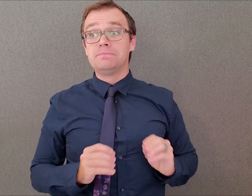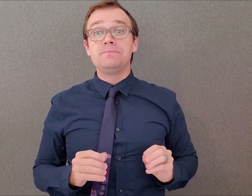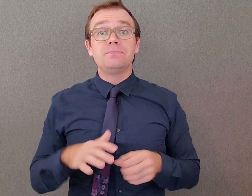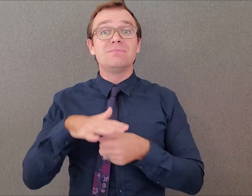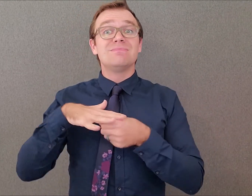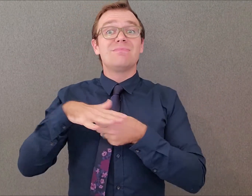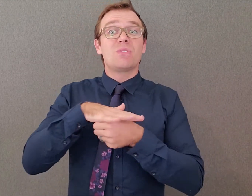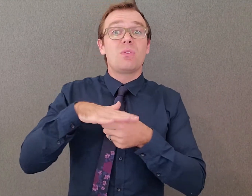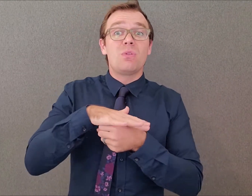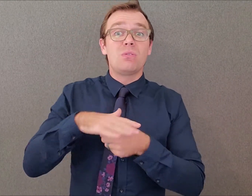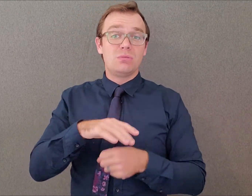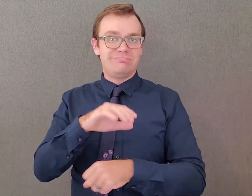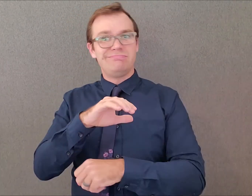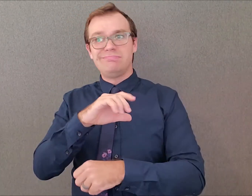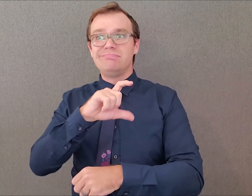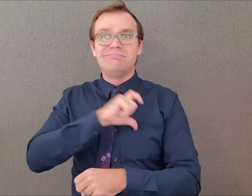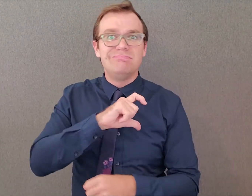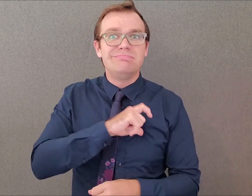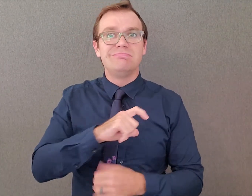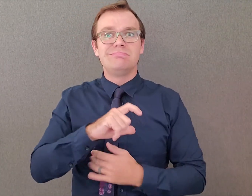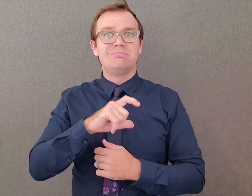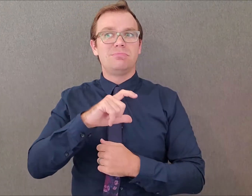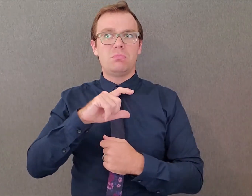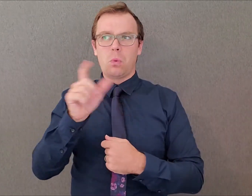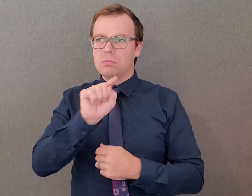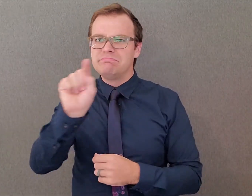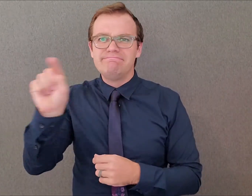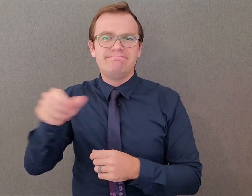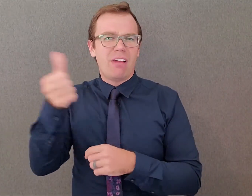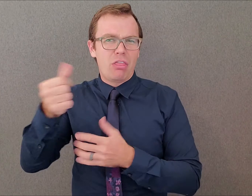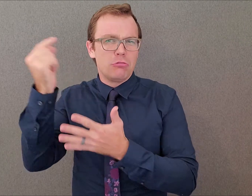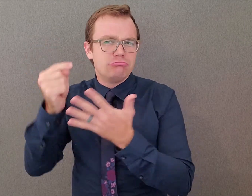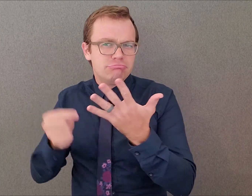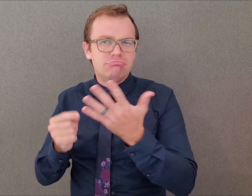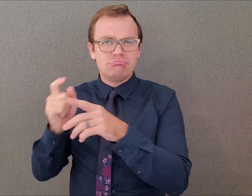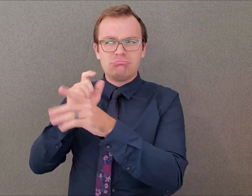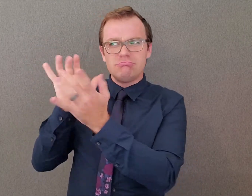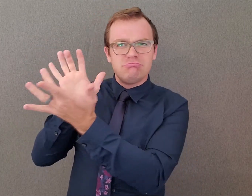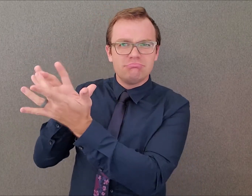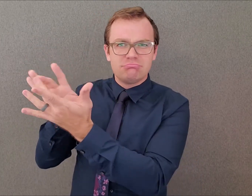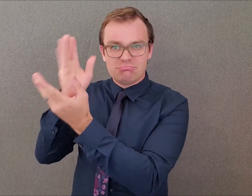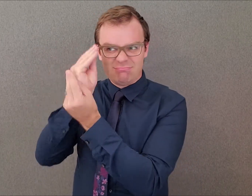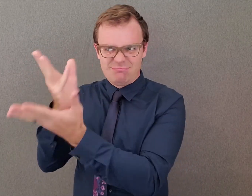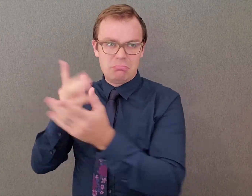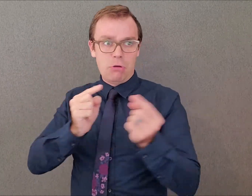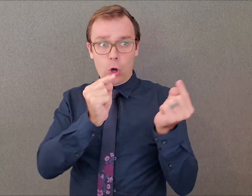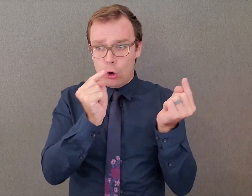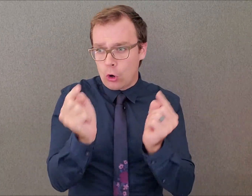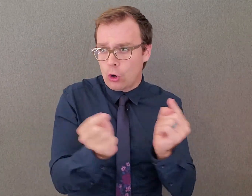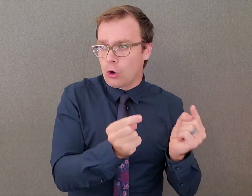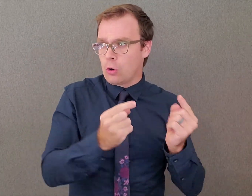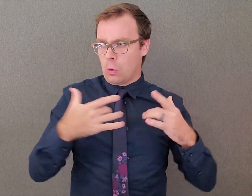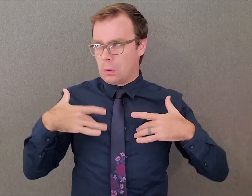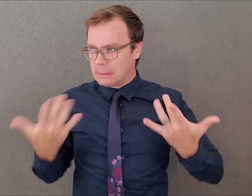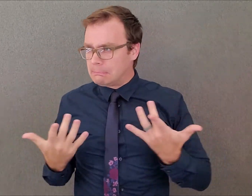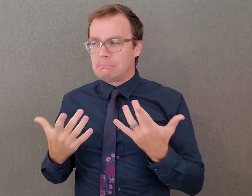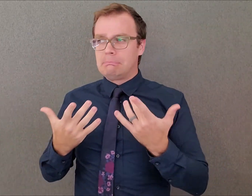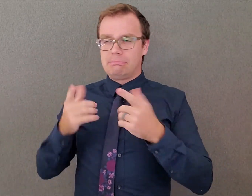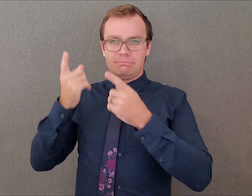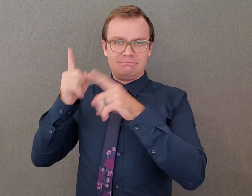Contact local officials to provide information on the slide location and any injuries or conditions.